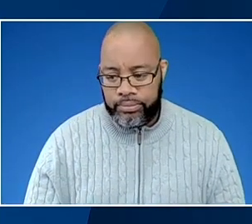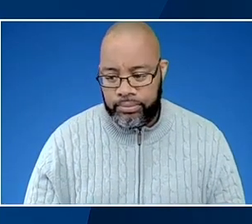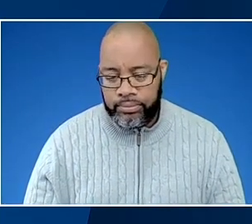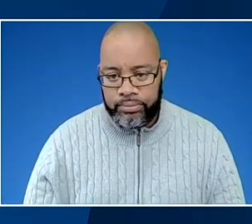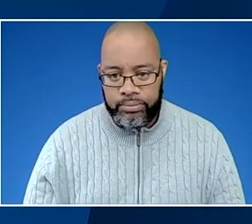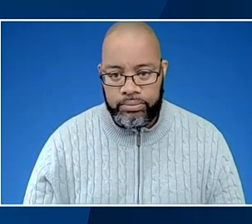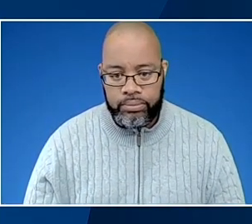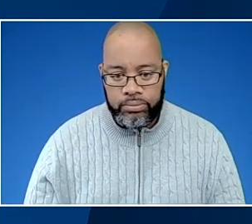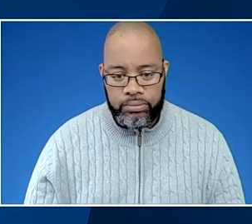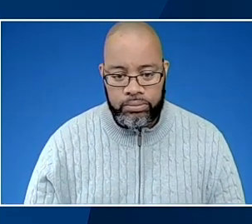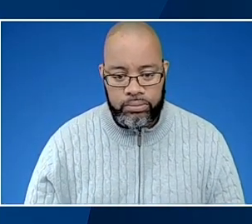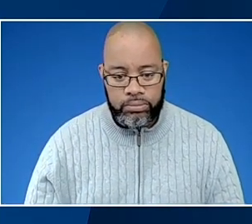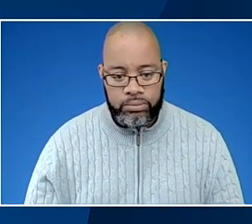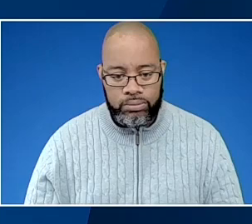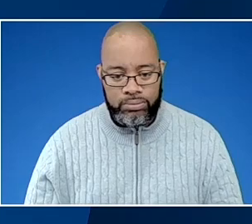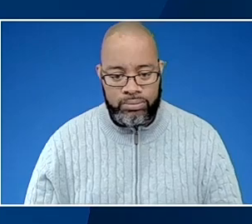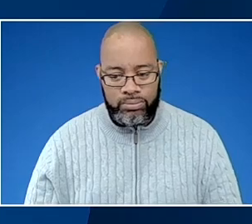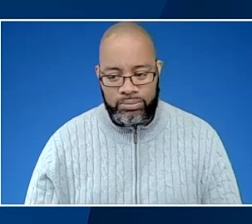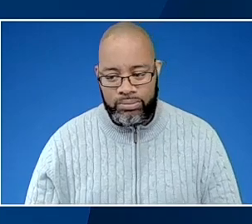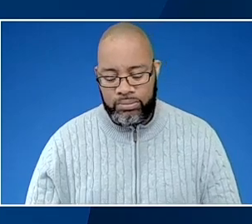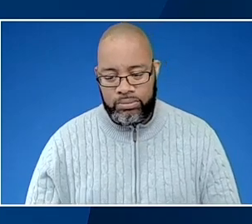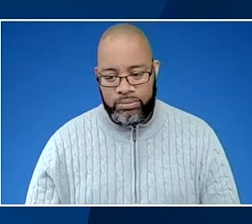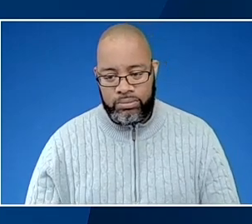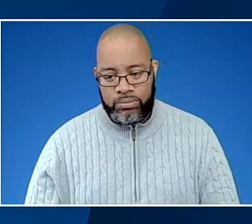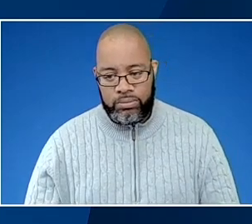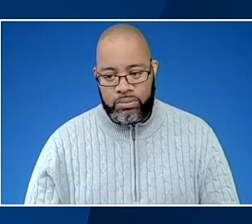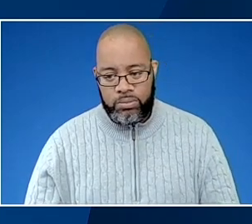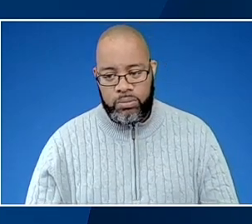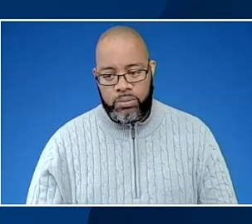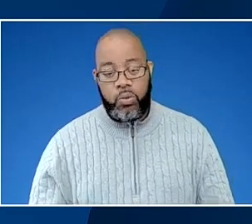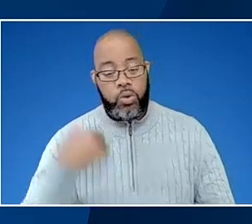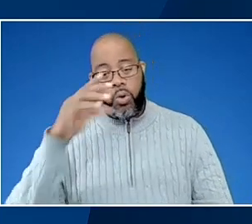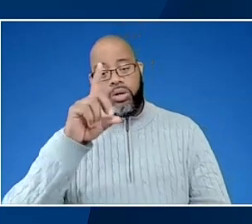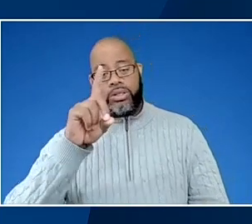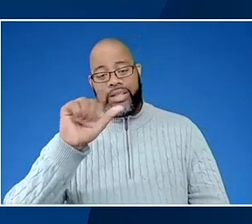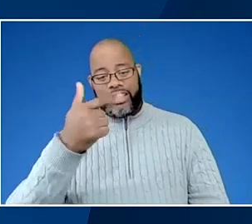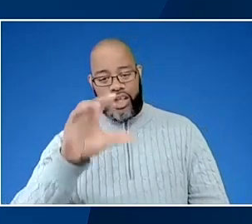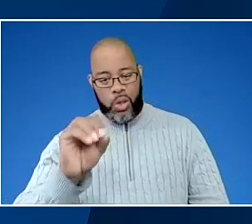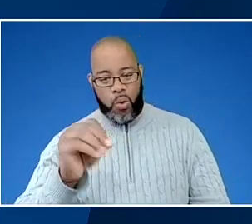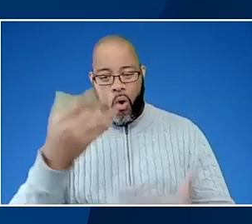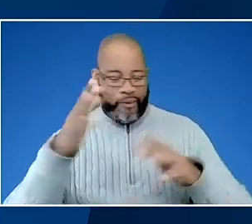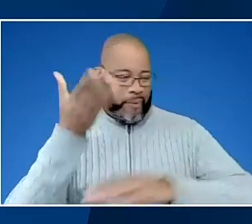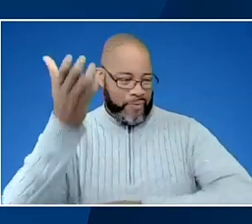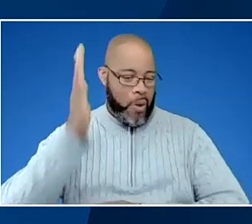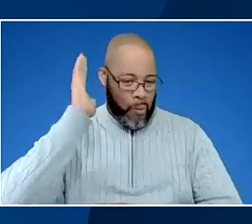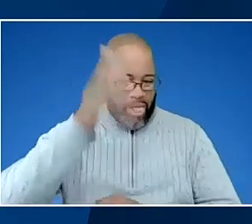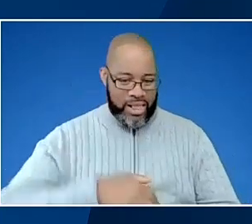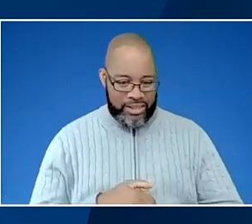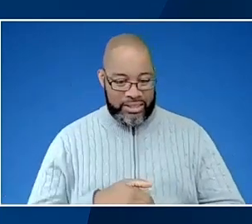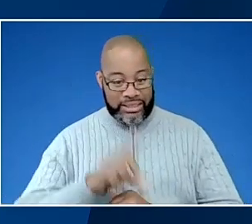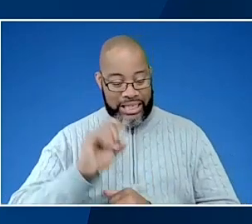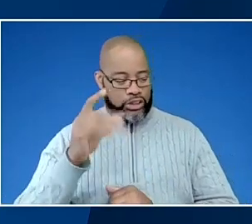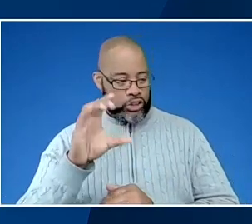That's for you all. Well, we know that D'Angelo will already be there. D'Angelo gonna be there. D'Angelo can go by himself.